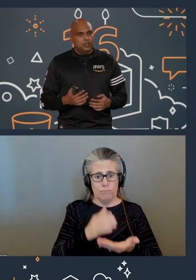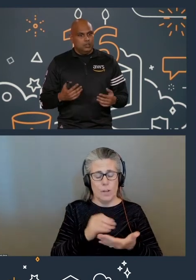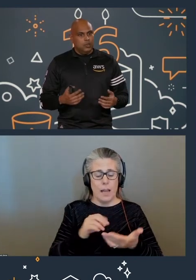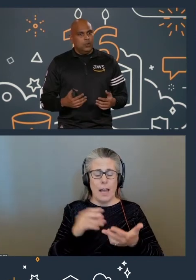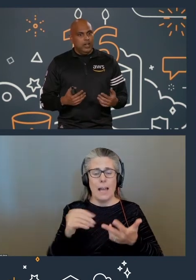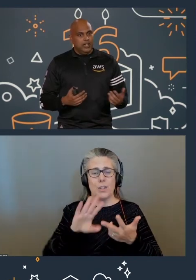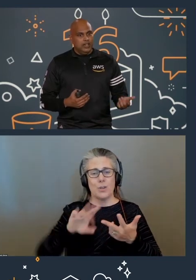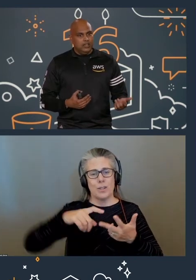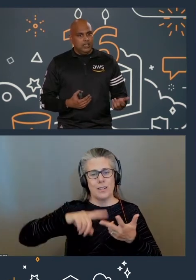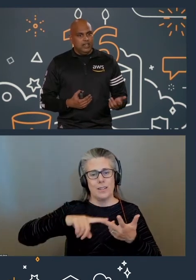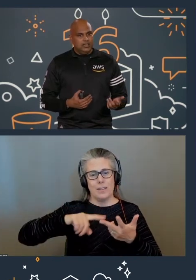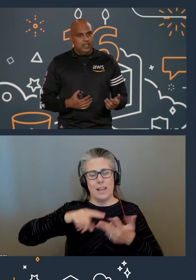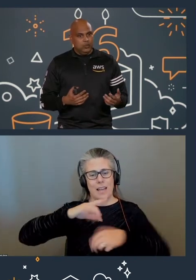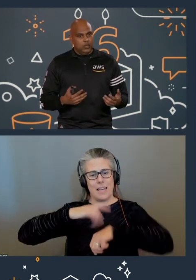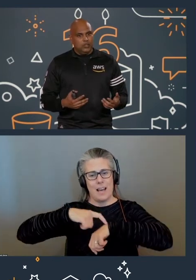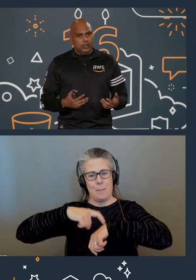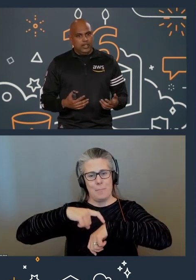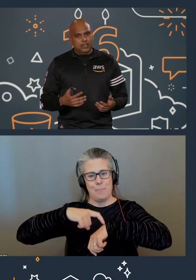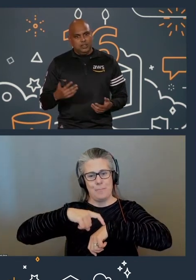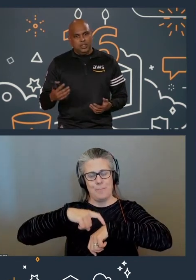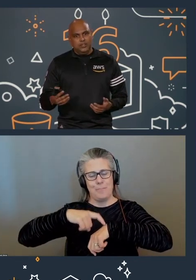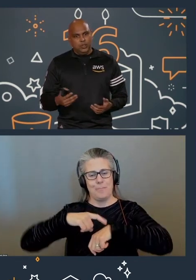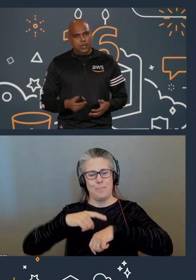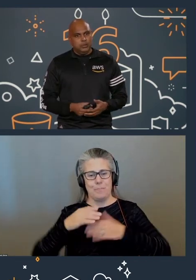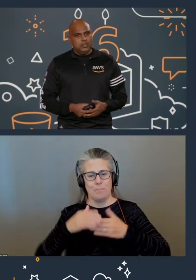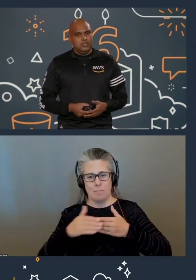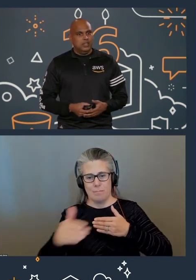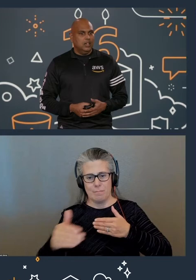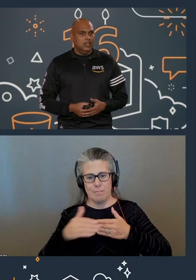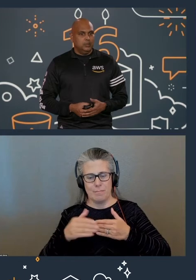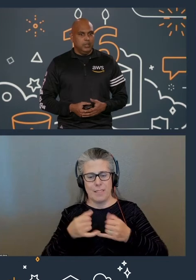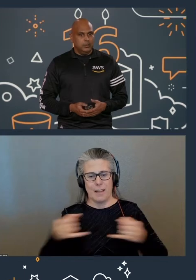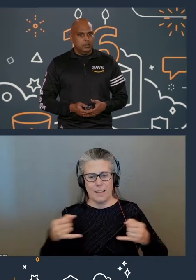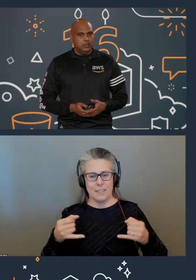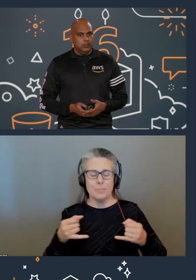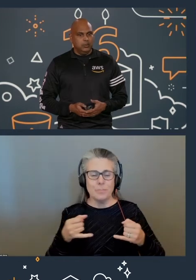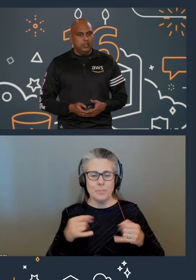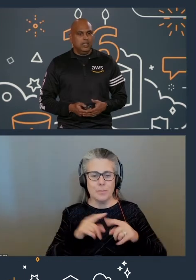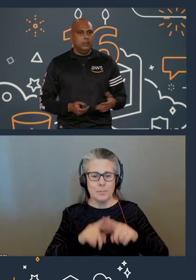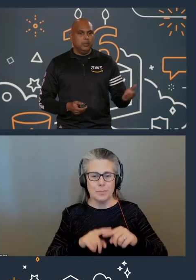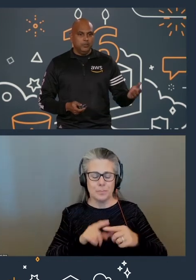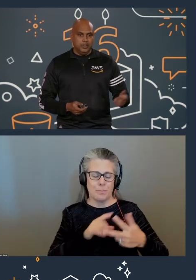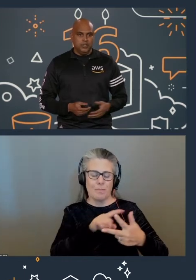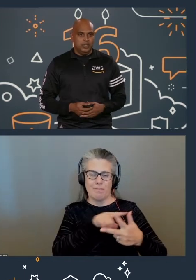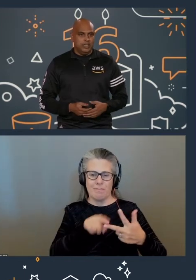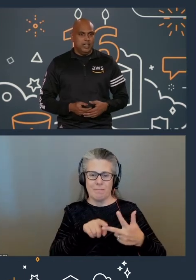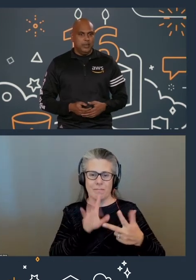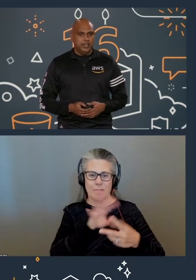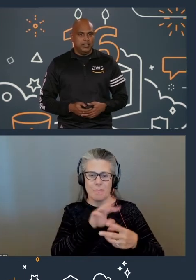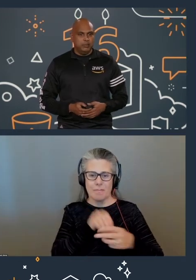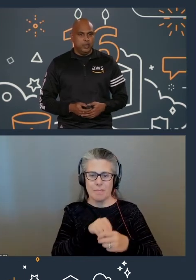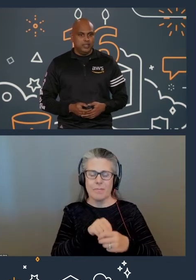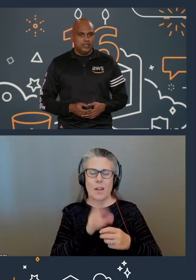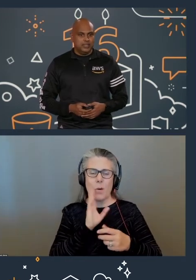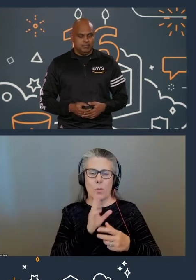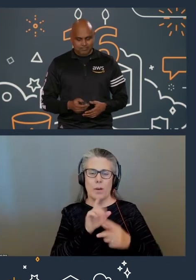So, Snow and DataSync work together to give you options, in order to be able to help you with your data migration projects.